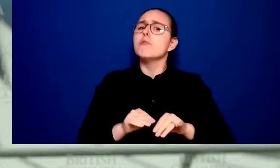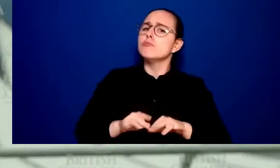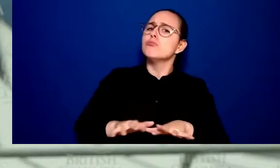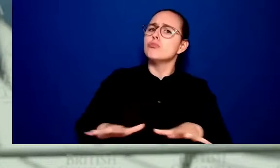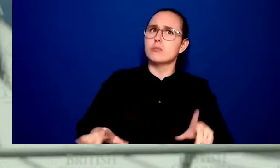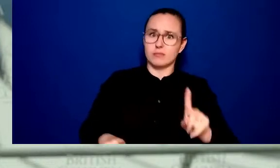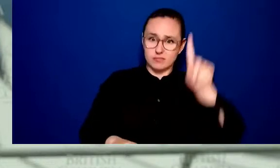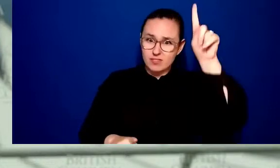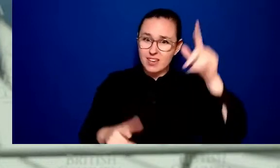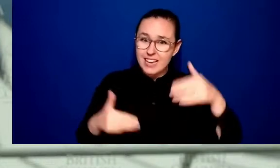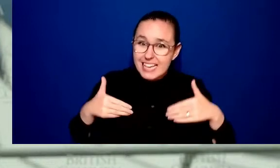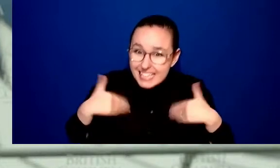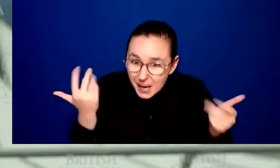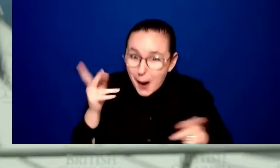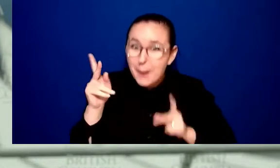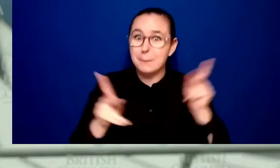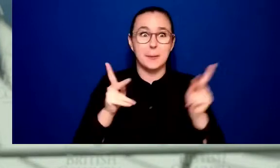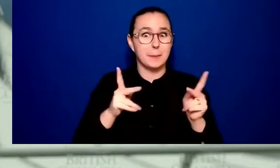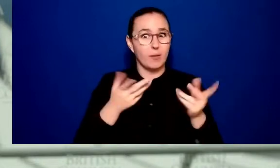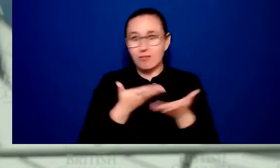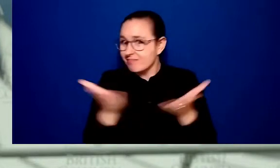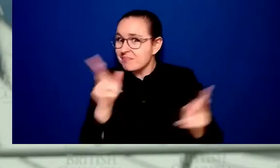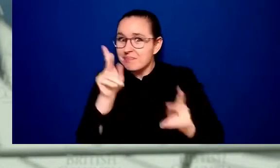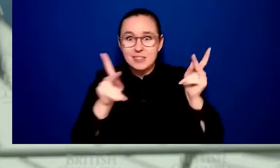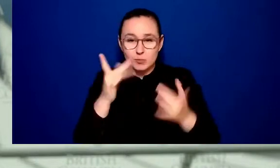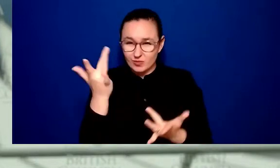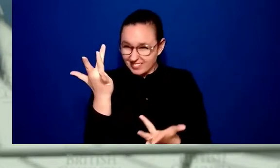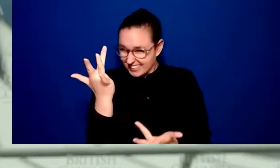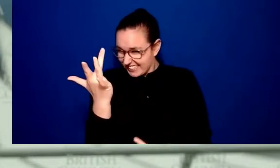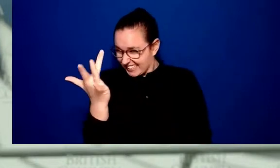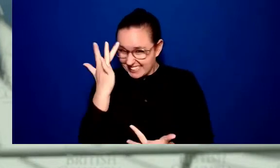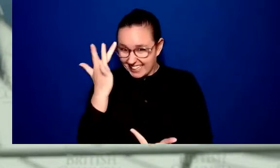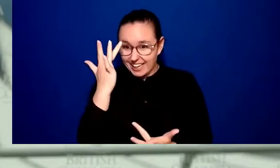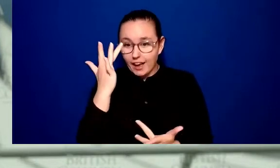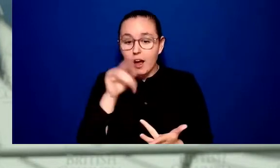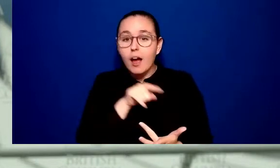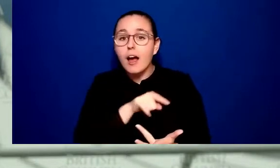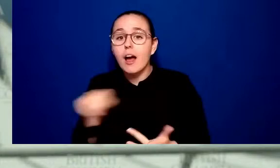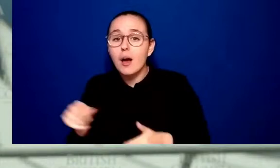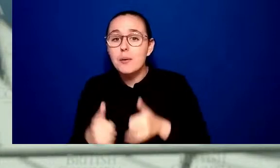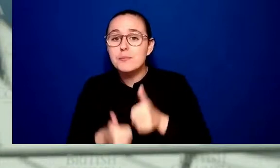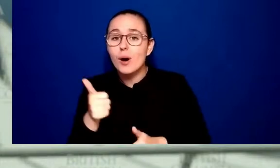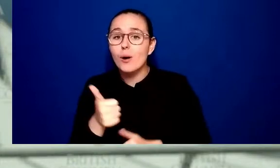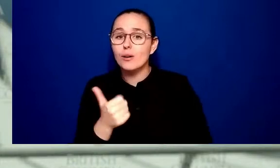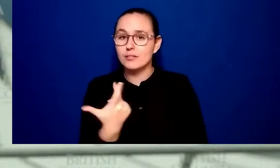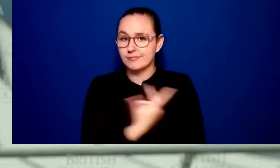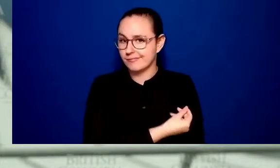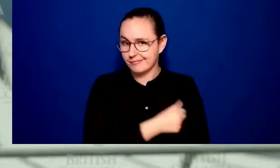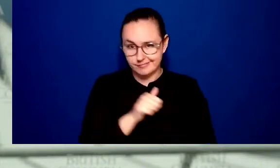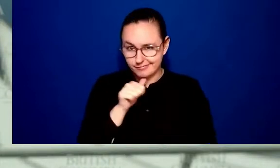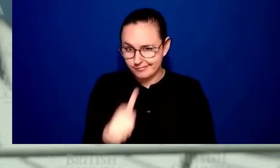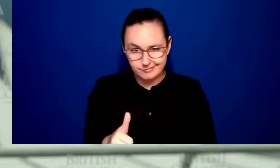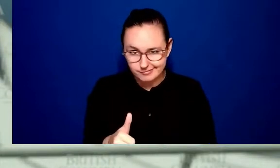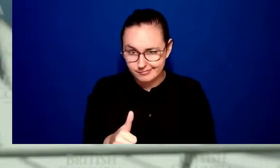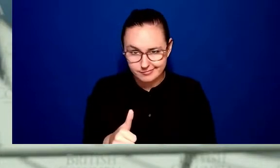unvaccinated. Younger people and hospitals are pushed to the limit across the north. This is